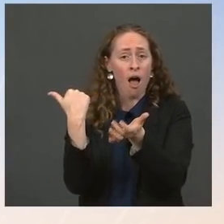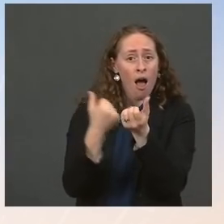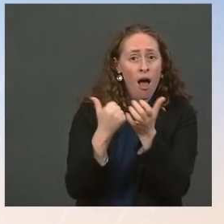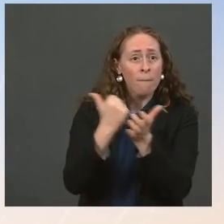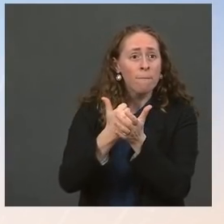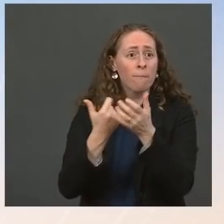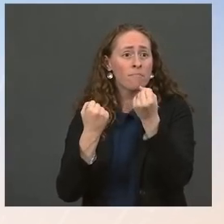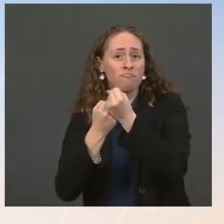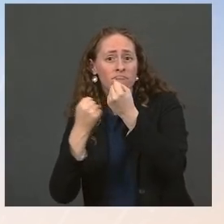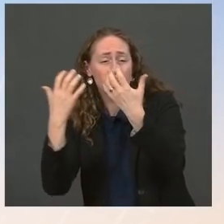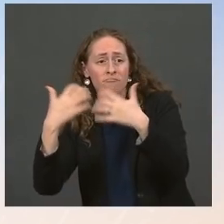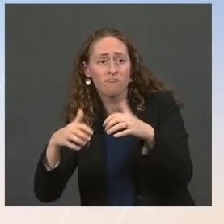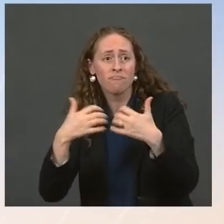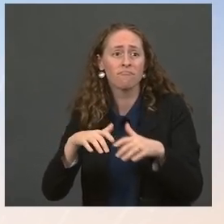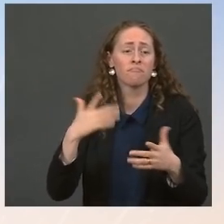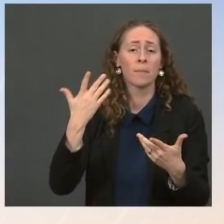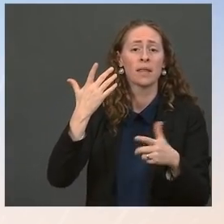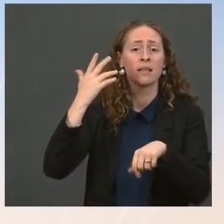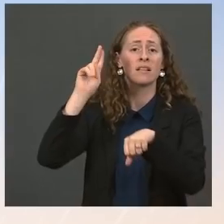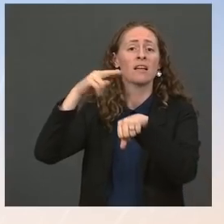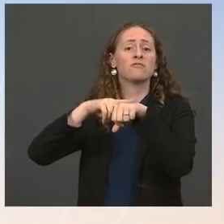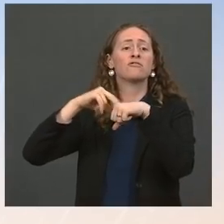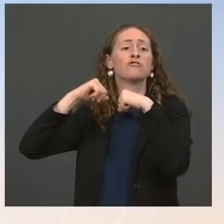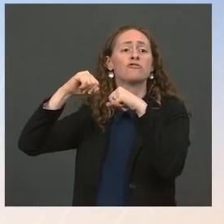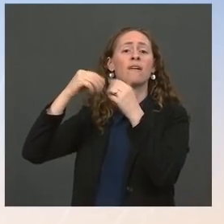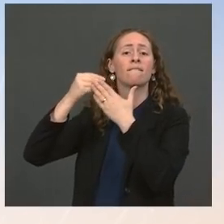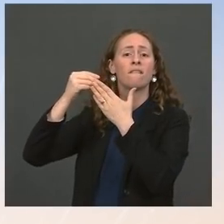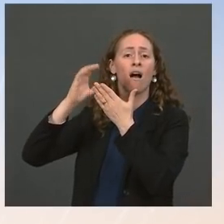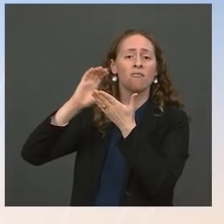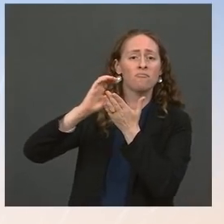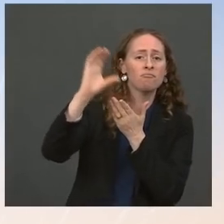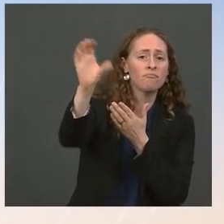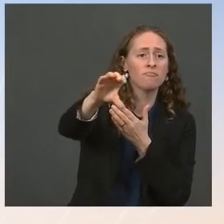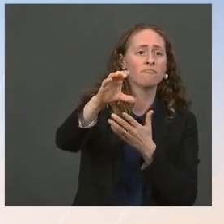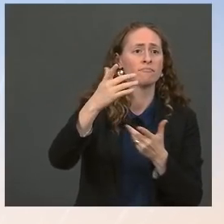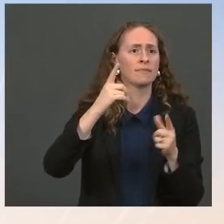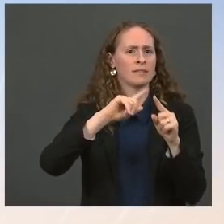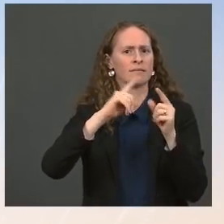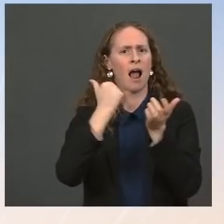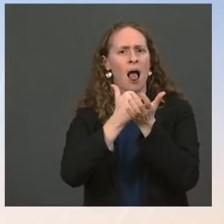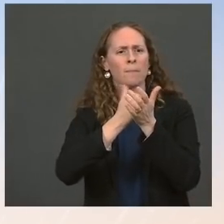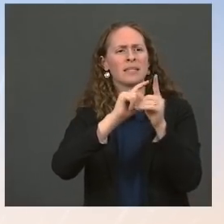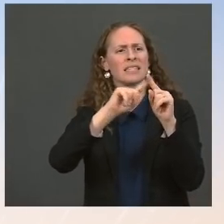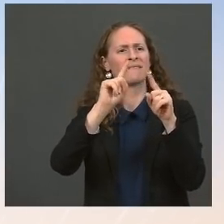to try to help these companies that are now having to work overtime hours with labor shortages?